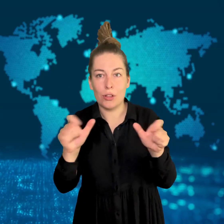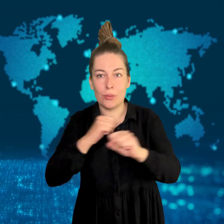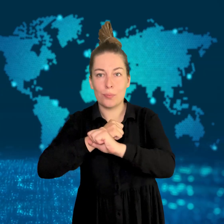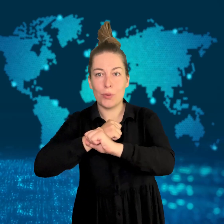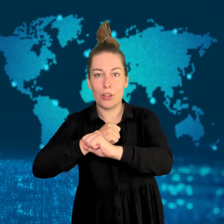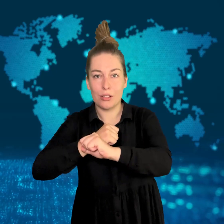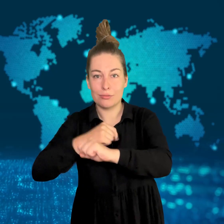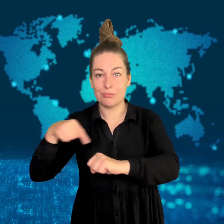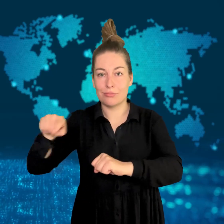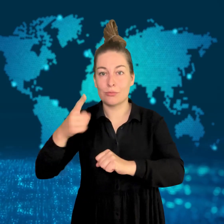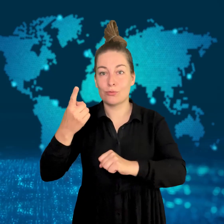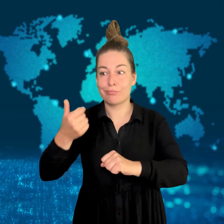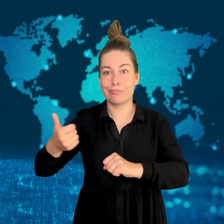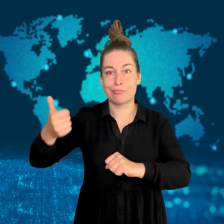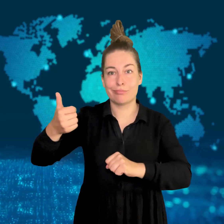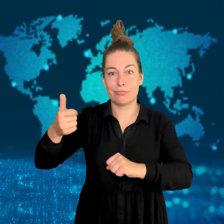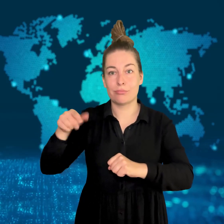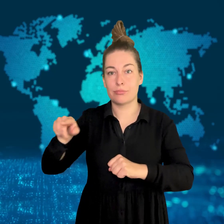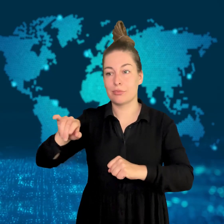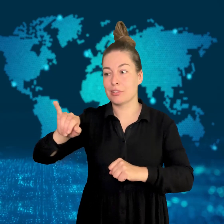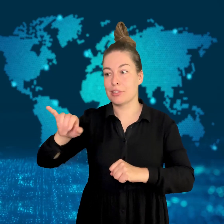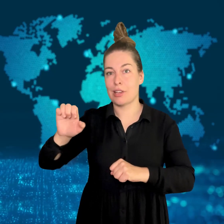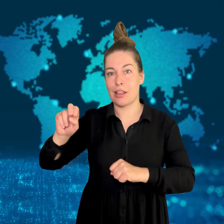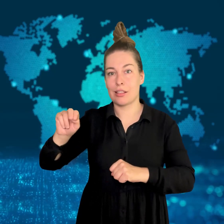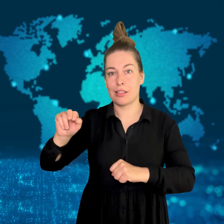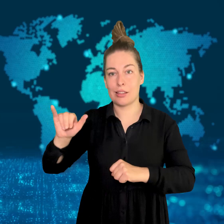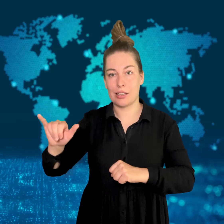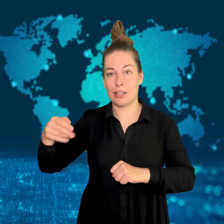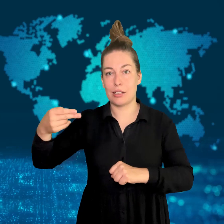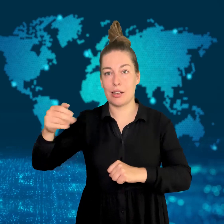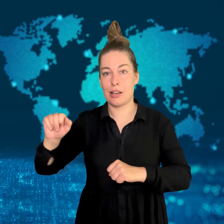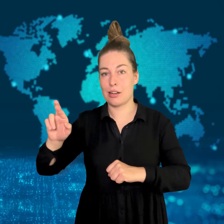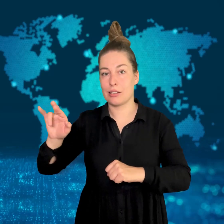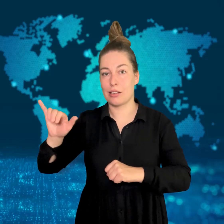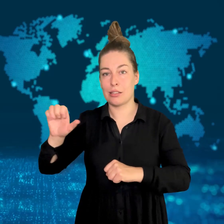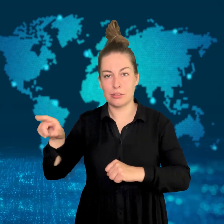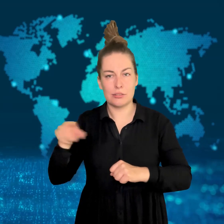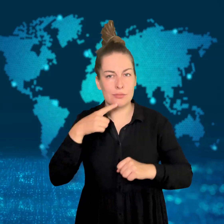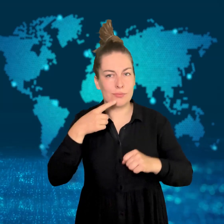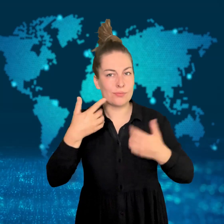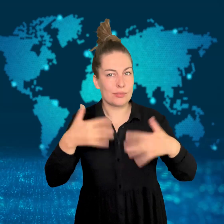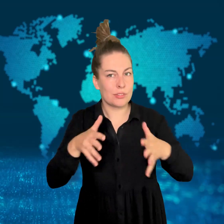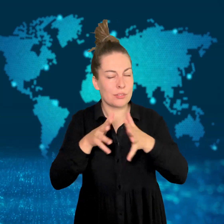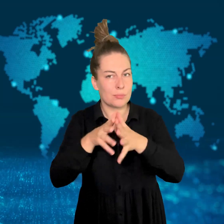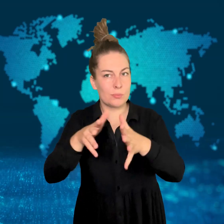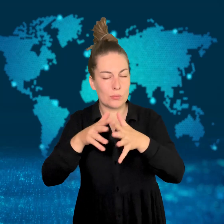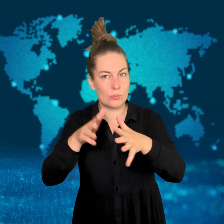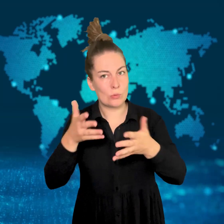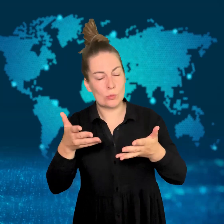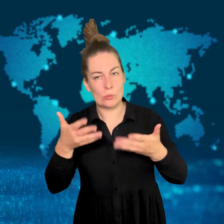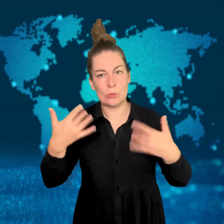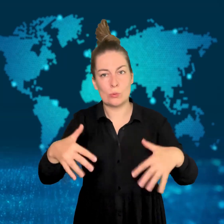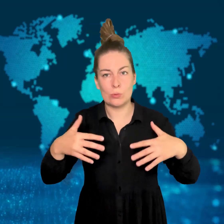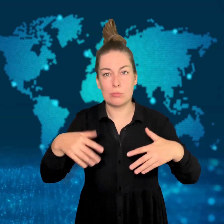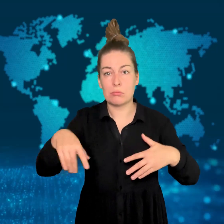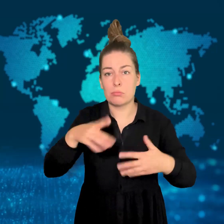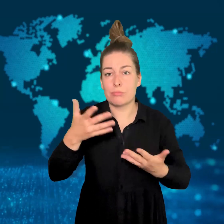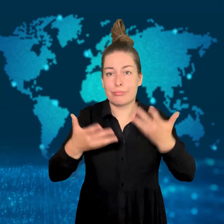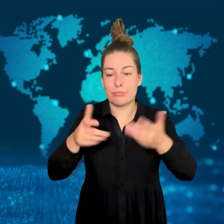The chief executive of the UK Health Security Agency, Jenny Harries,